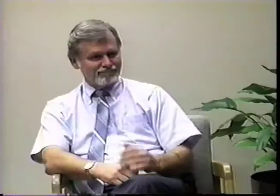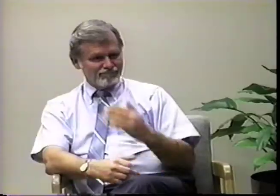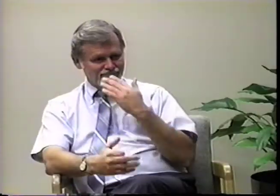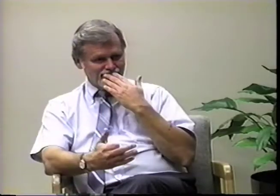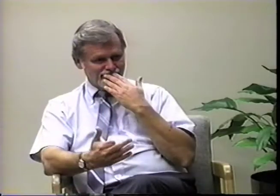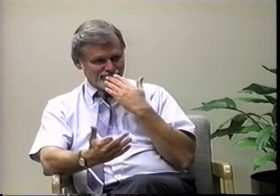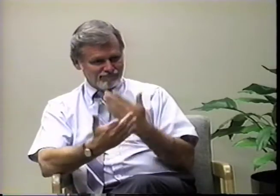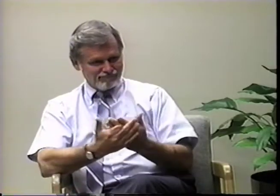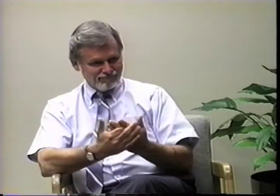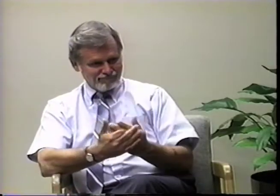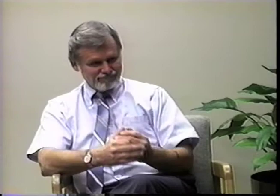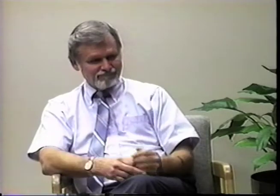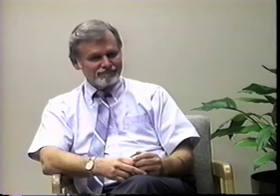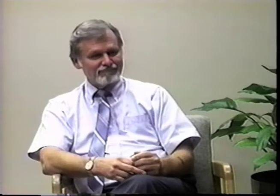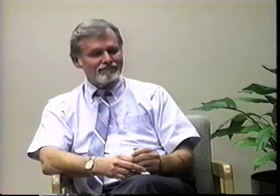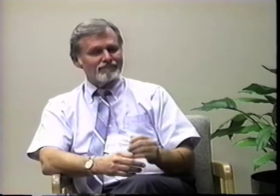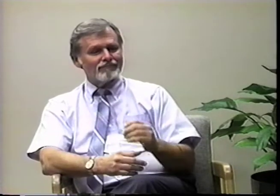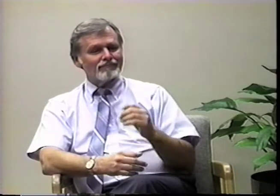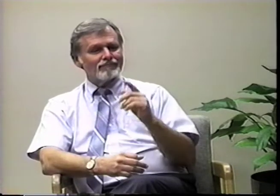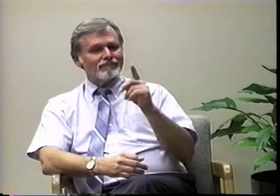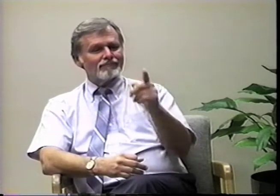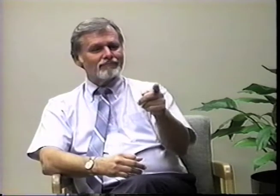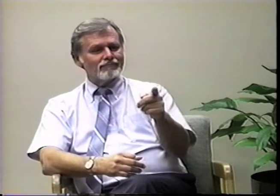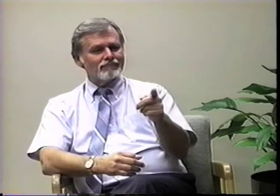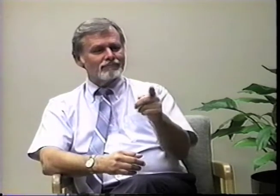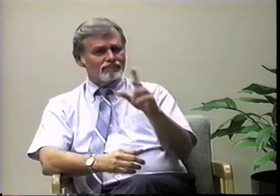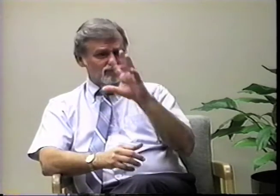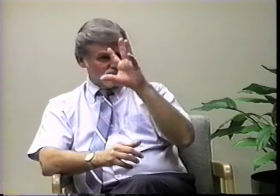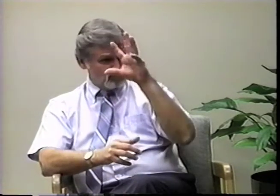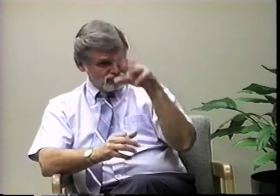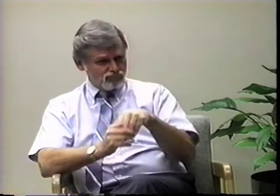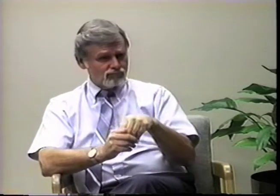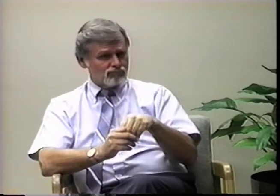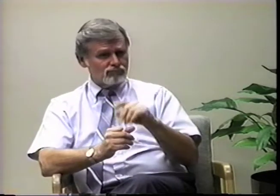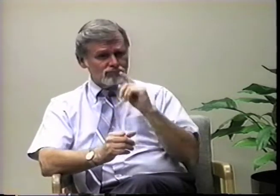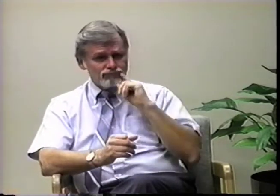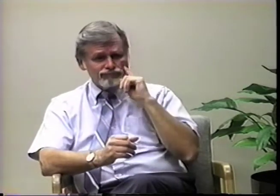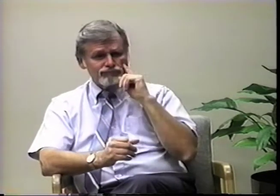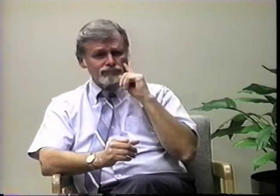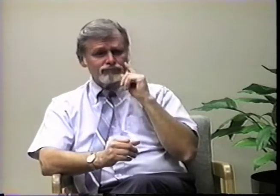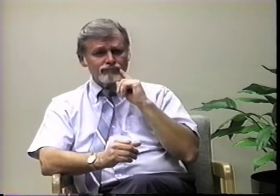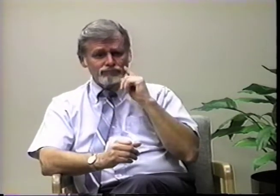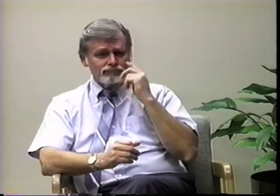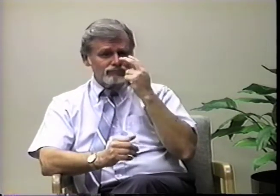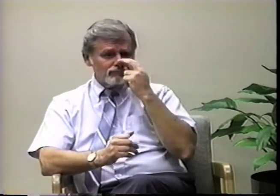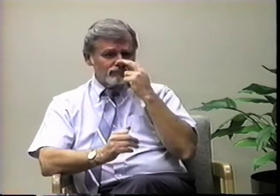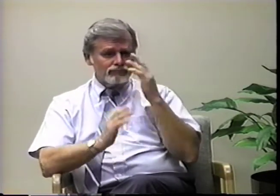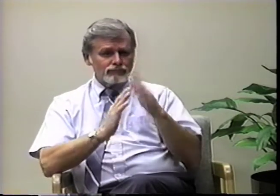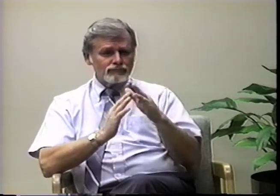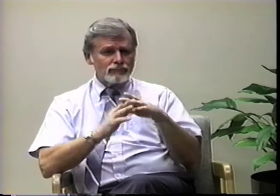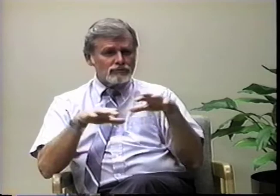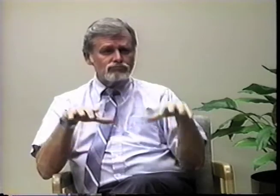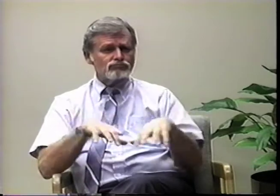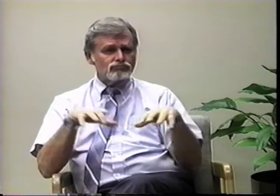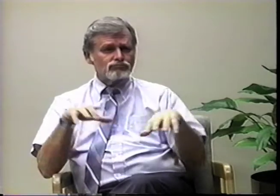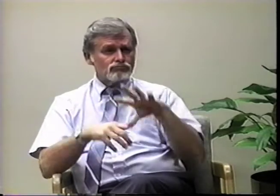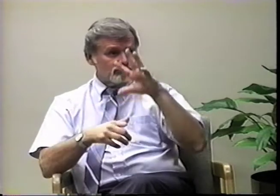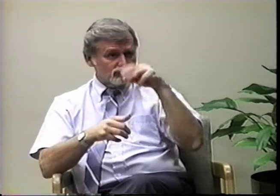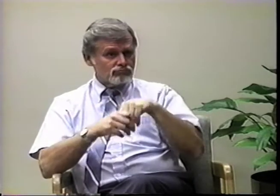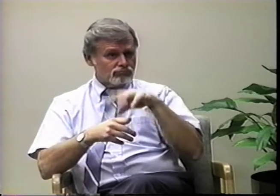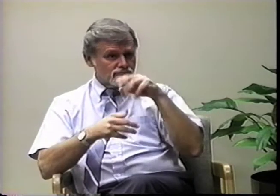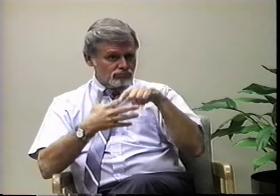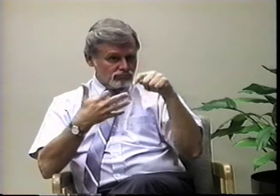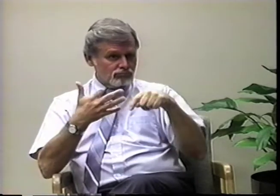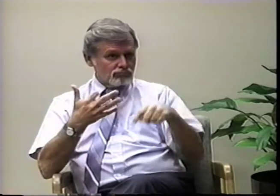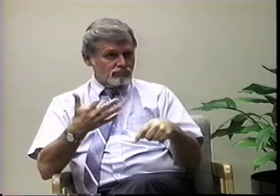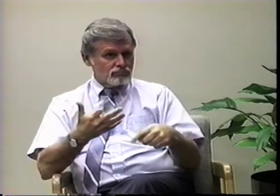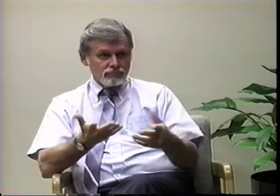Are you also involved with Deaf and DeafBlind community activities?